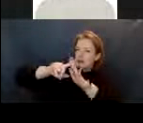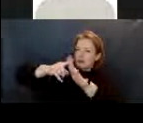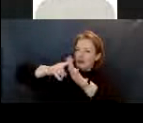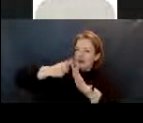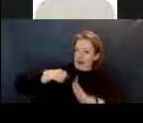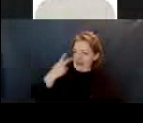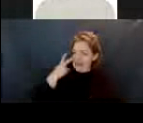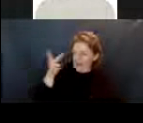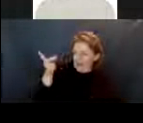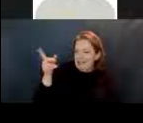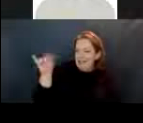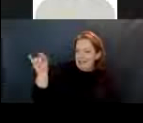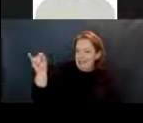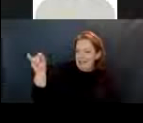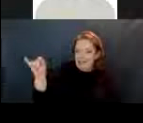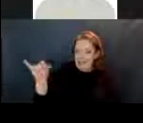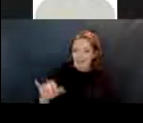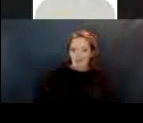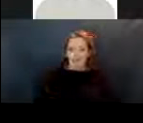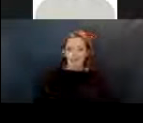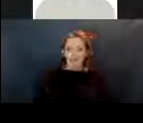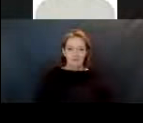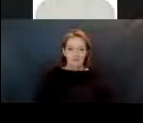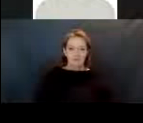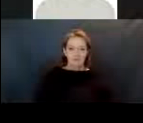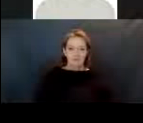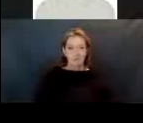to be a grandfather and grandson on mountain bikes.